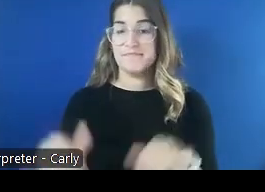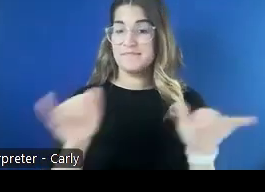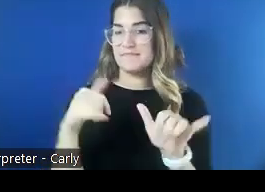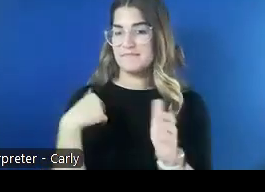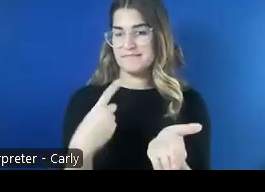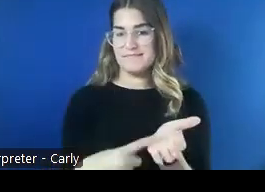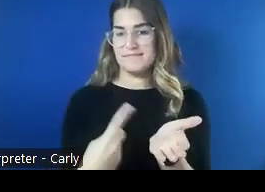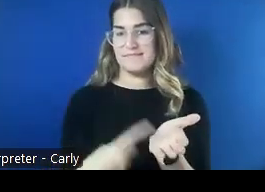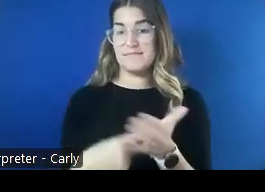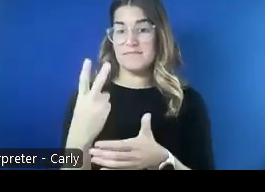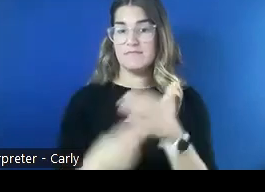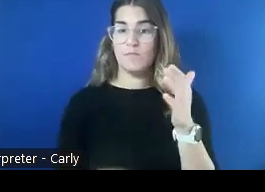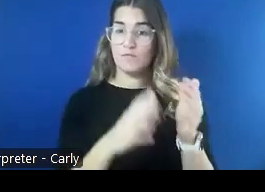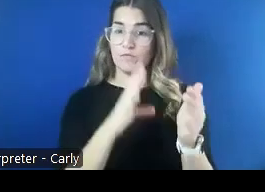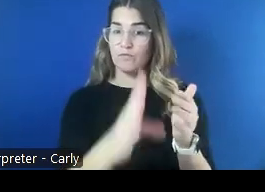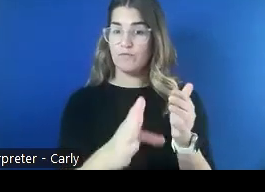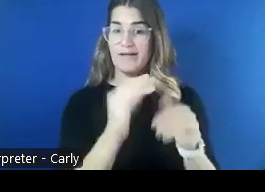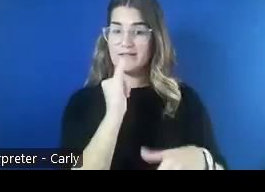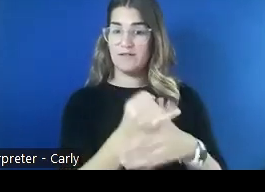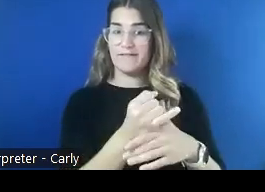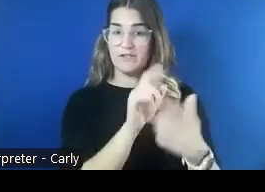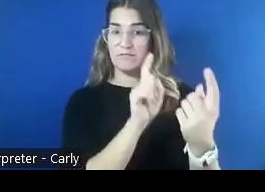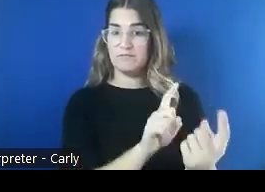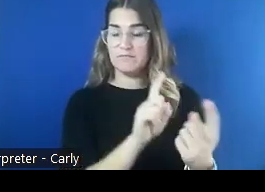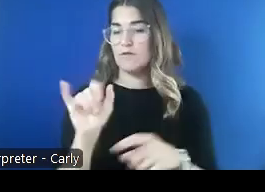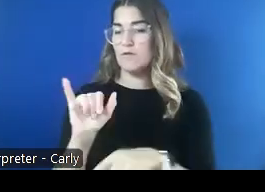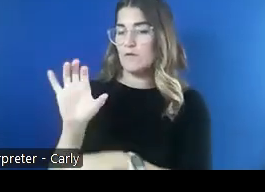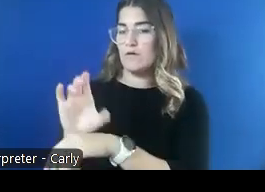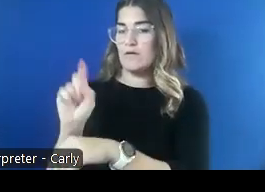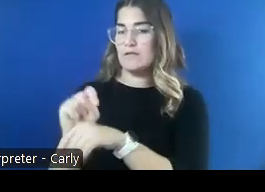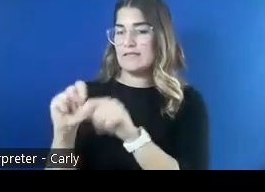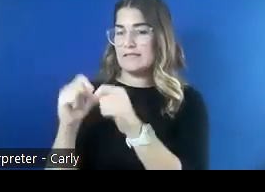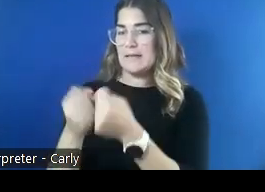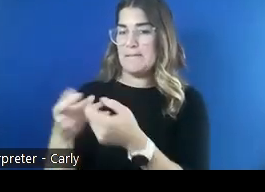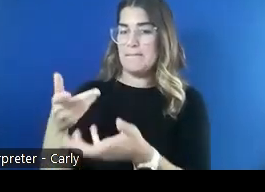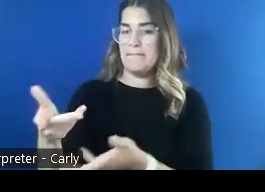both the direct intervention level as well as a consultation to the team level of care we've done